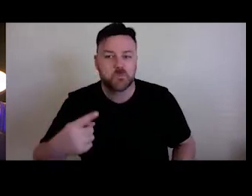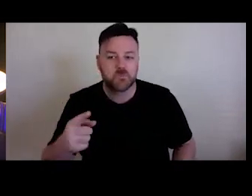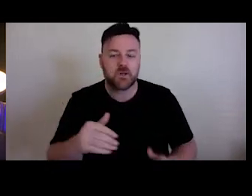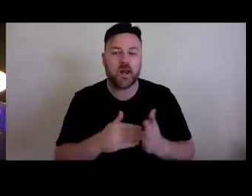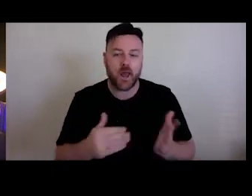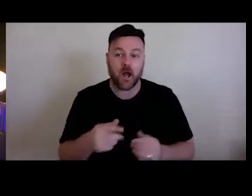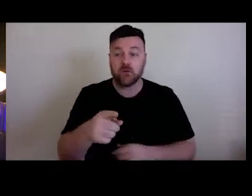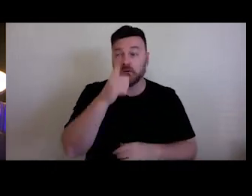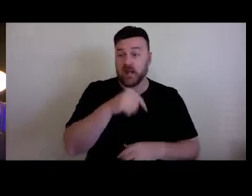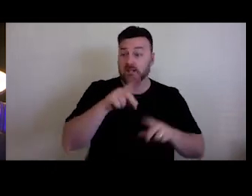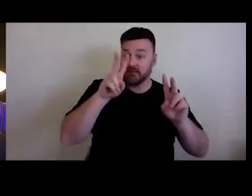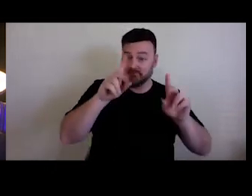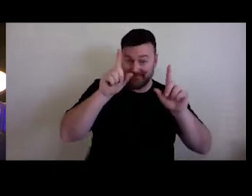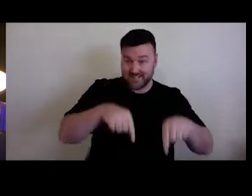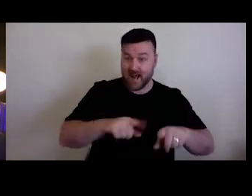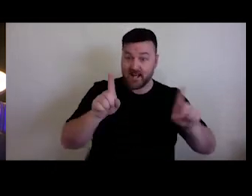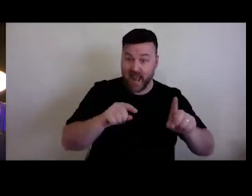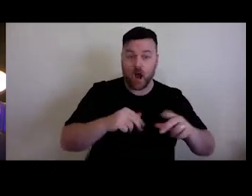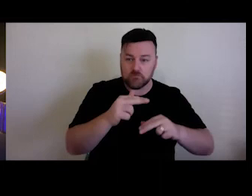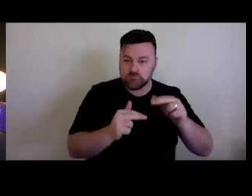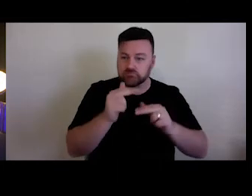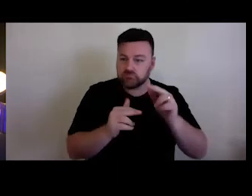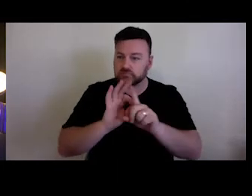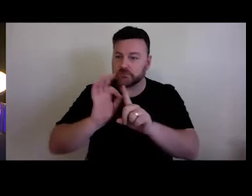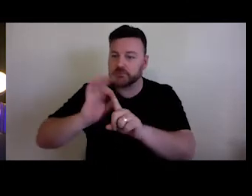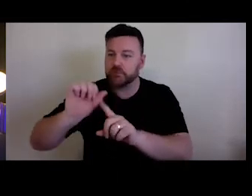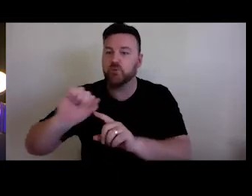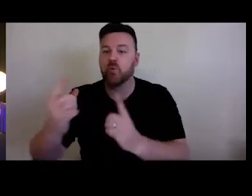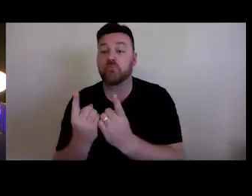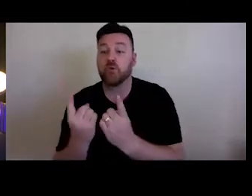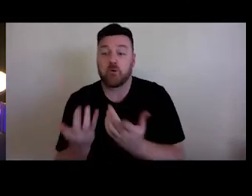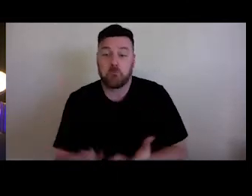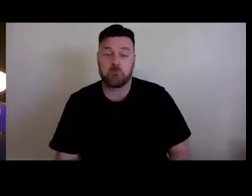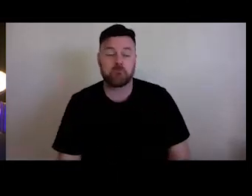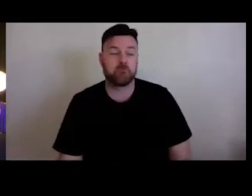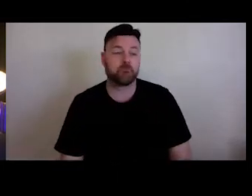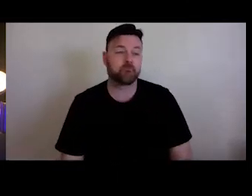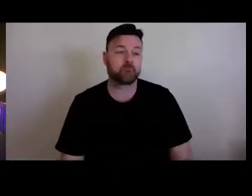build into really great product through time. Absolutely. So today